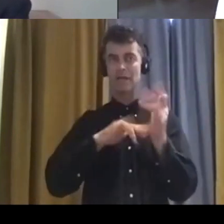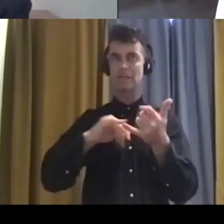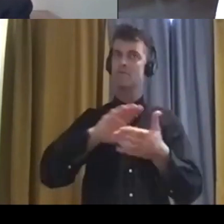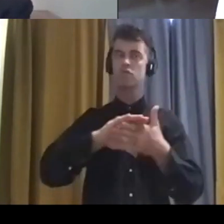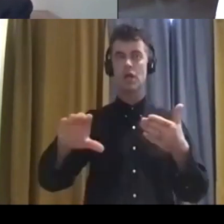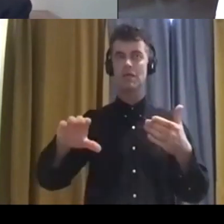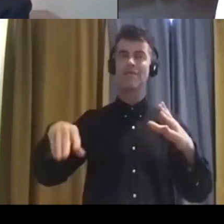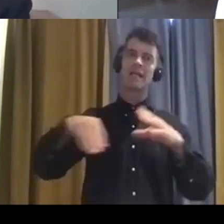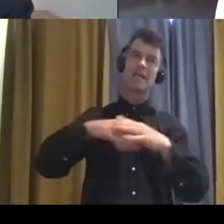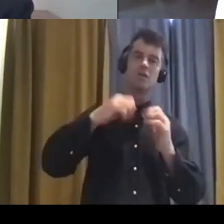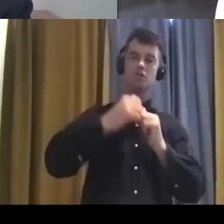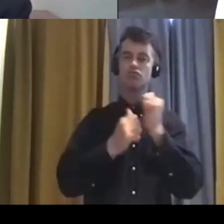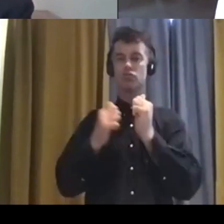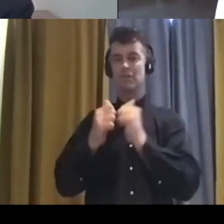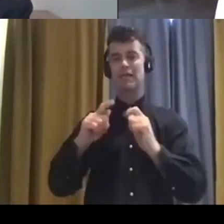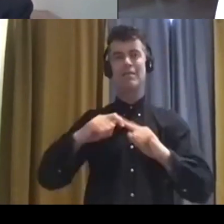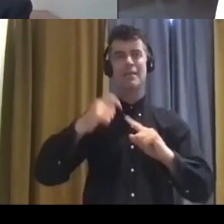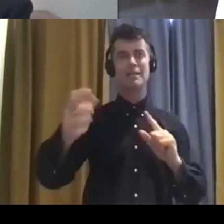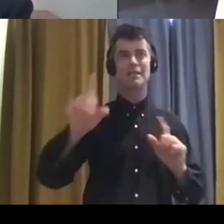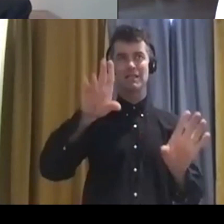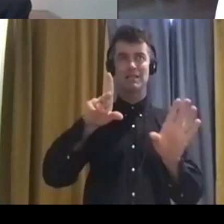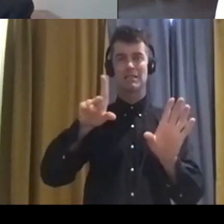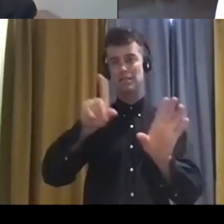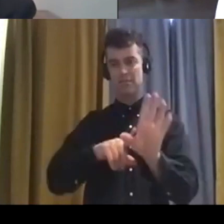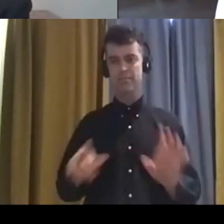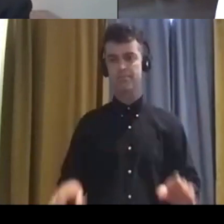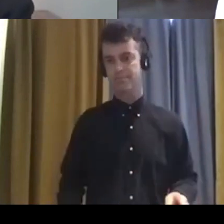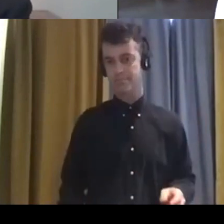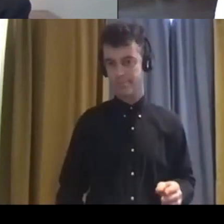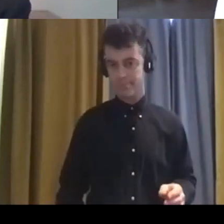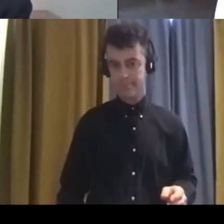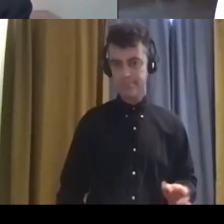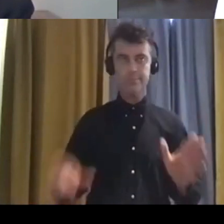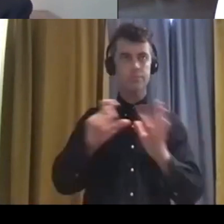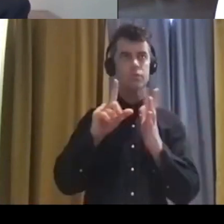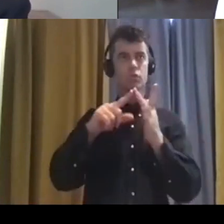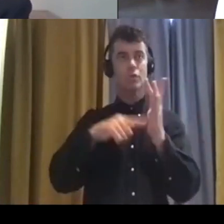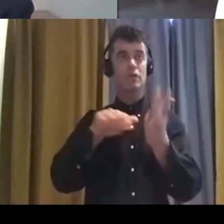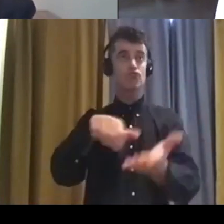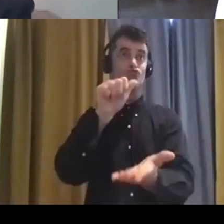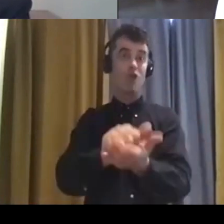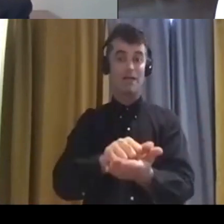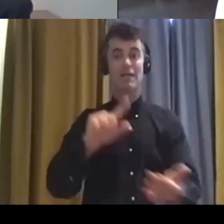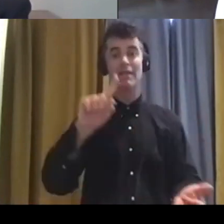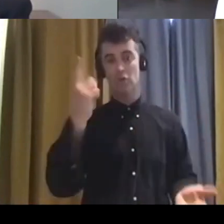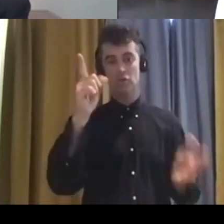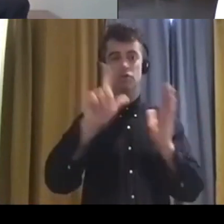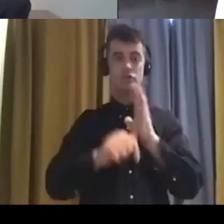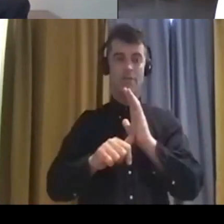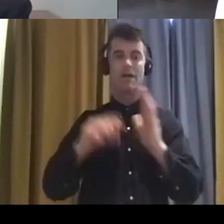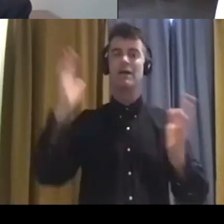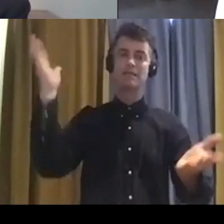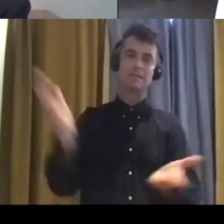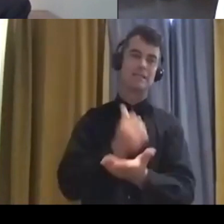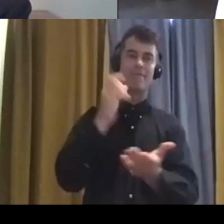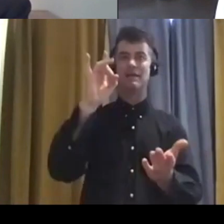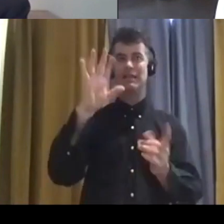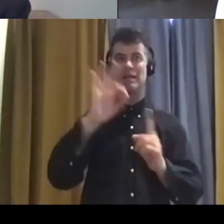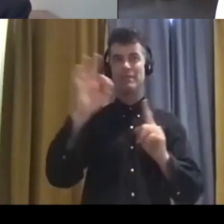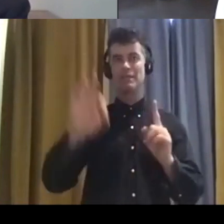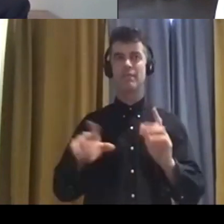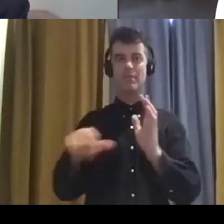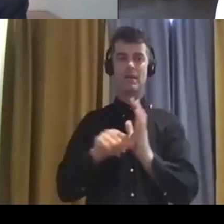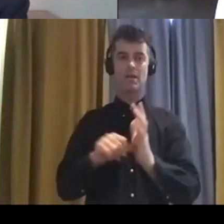on infrastructure in the next 10 years, do it right the first time and you've saved 10